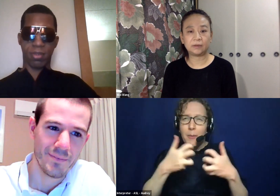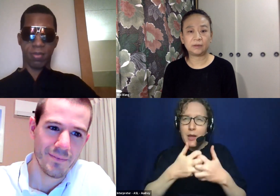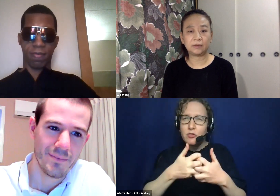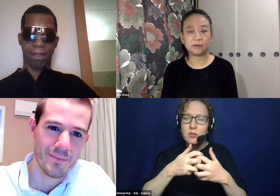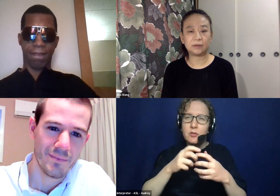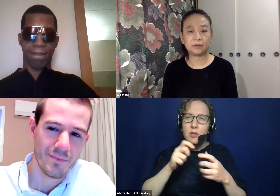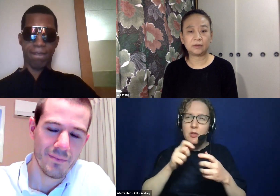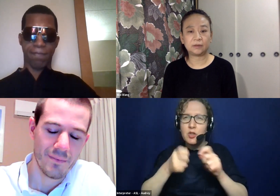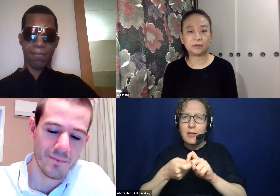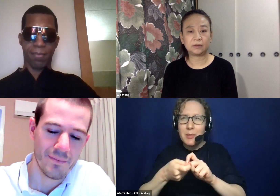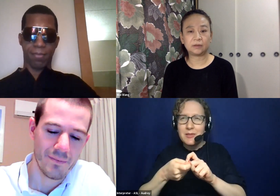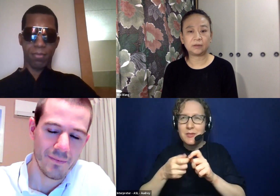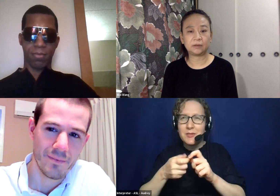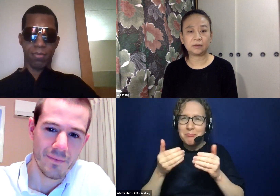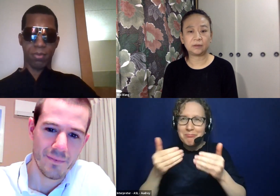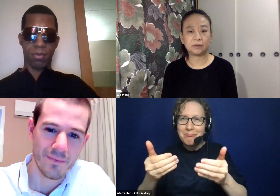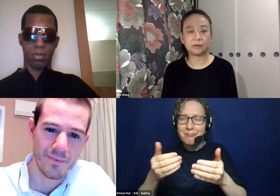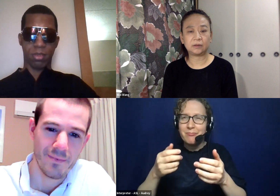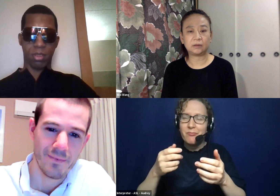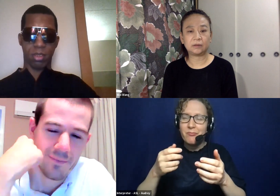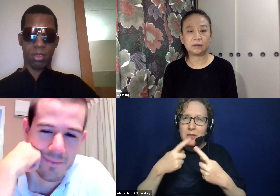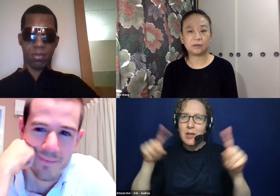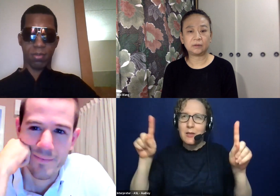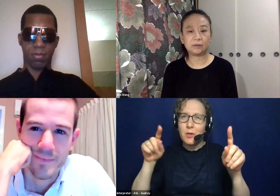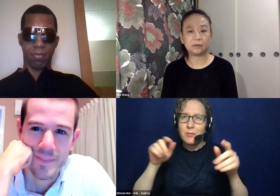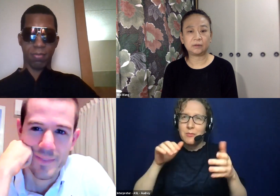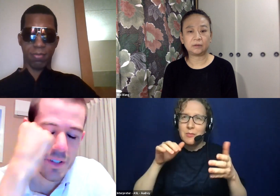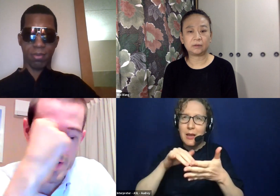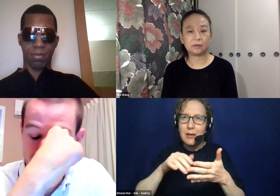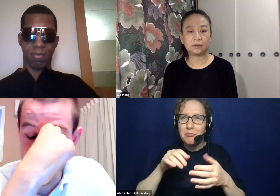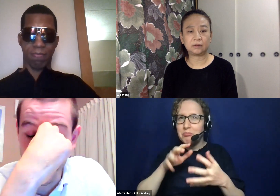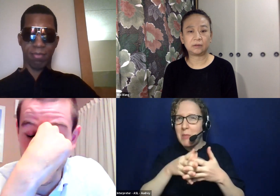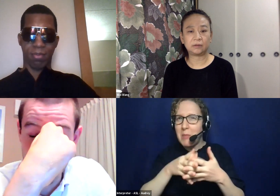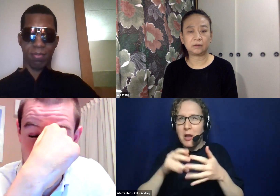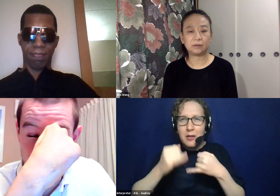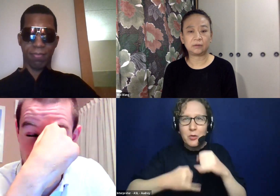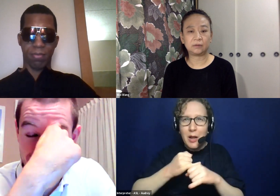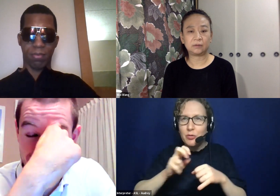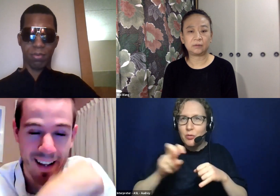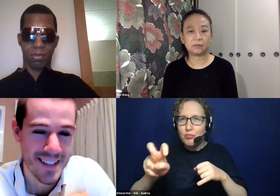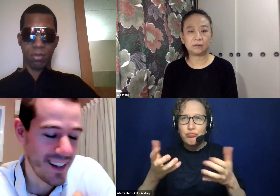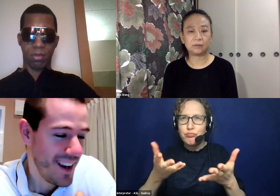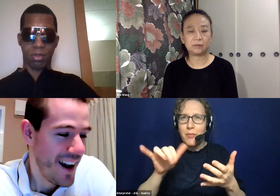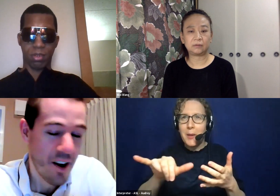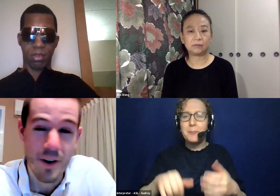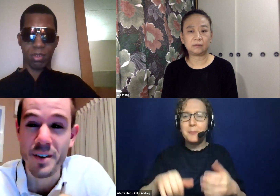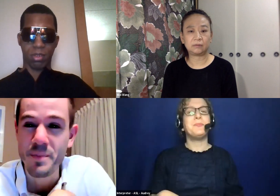that you have required to be successful. >> SERGIO TALEISNIK: Sure, Justin. So I guess I